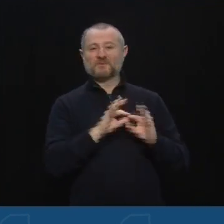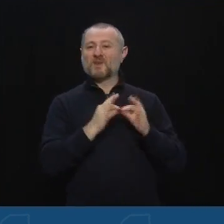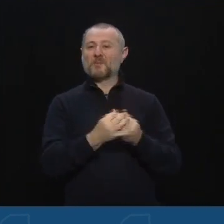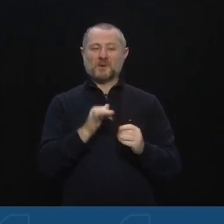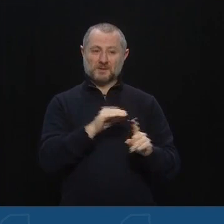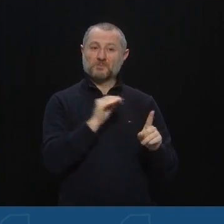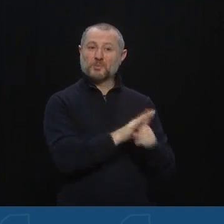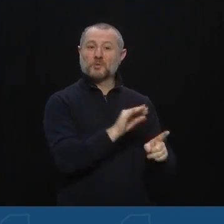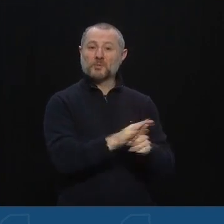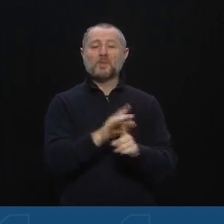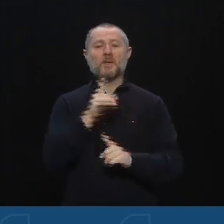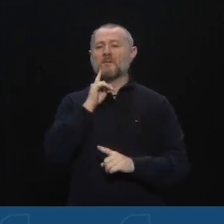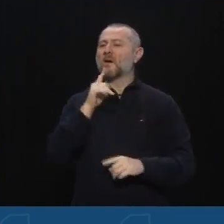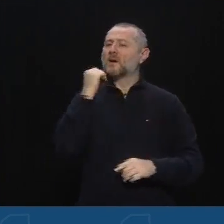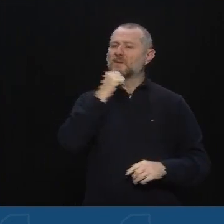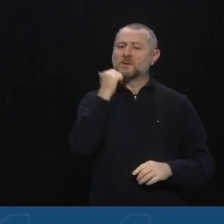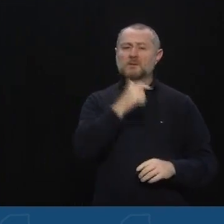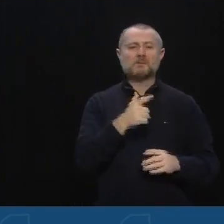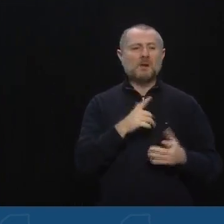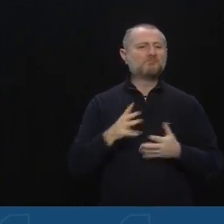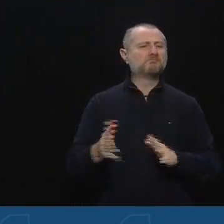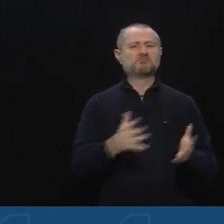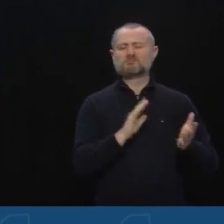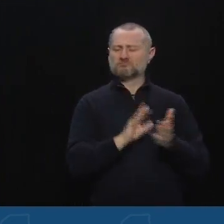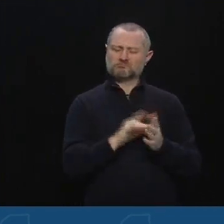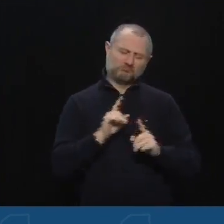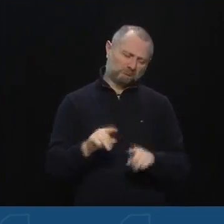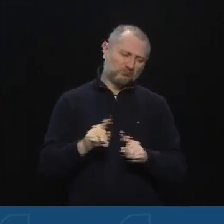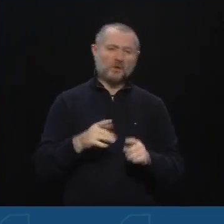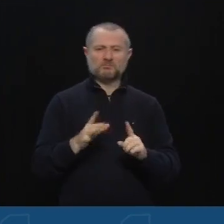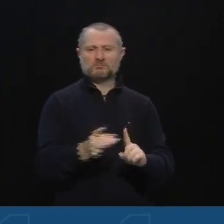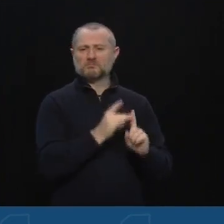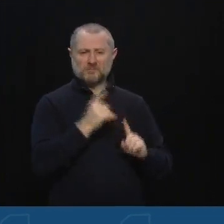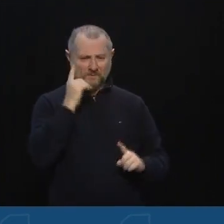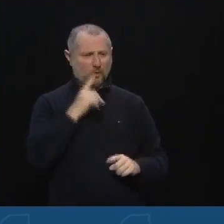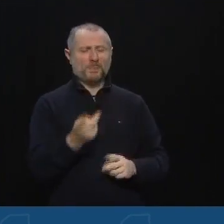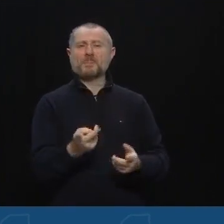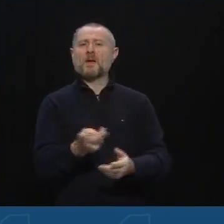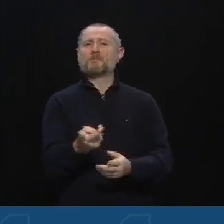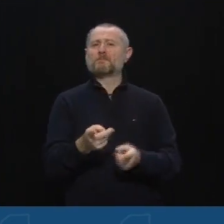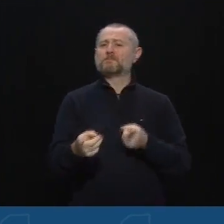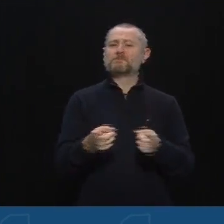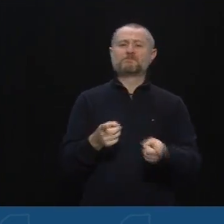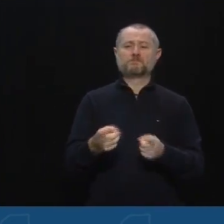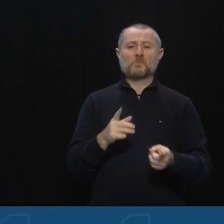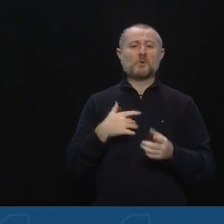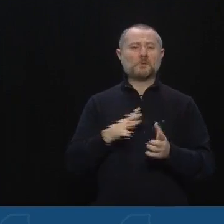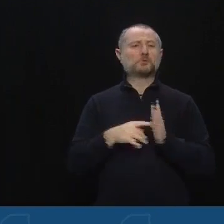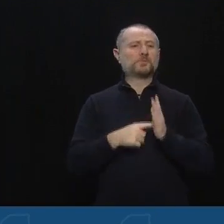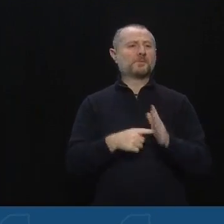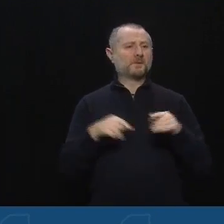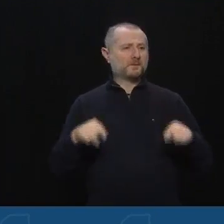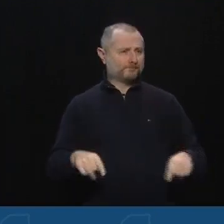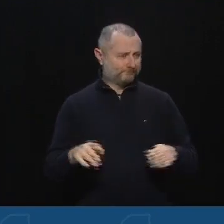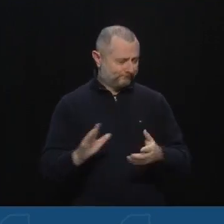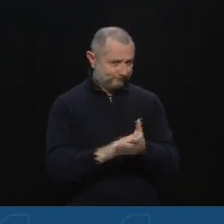THEMSELVES OUT THERE, RISKING THEIR OWN HEALTH, THEIR FAMILIES' HEALTH AND LET'S GIVE